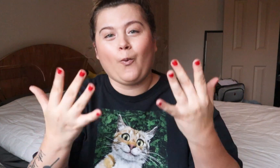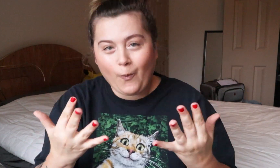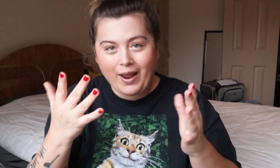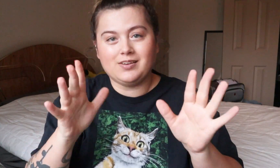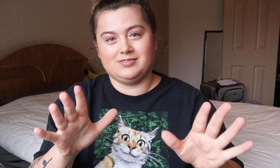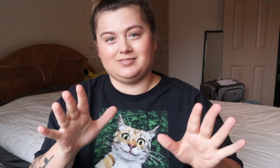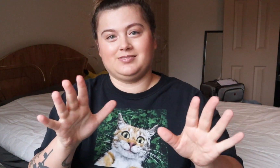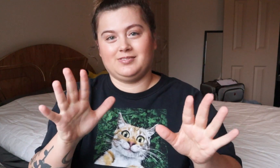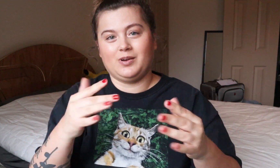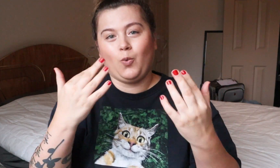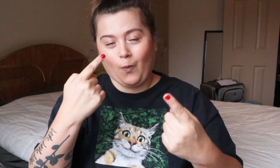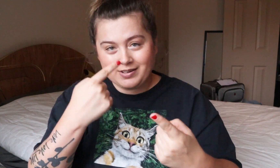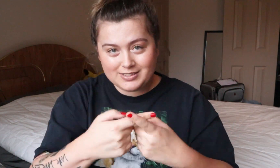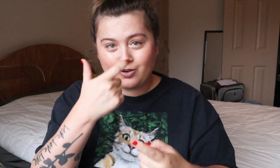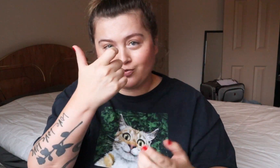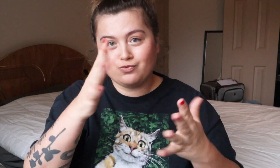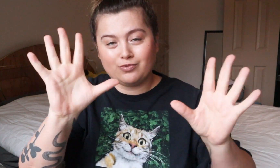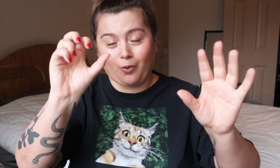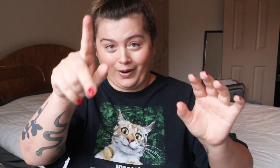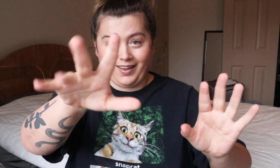Wait until you've watched the show, okay?